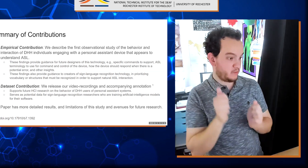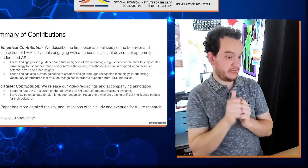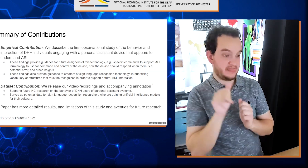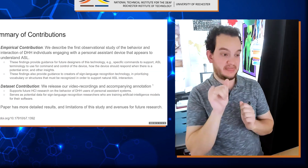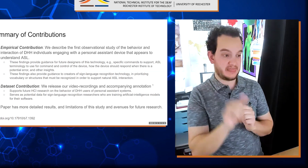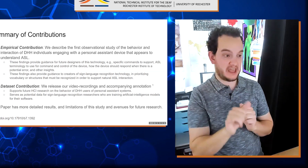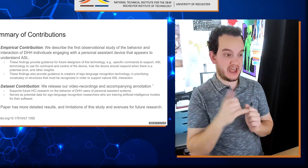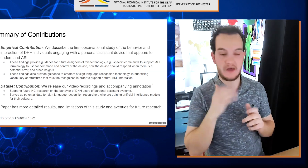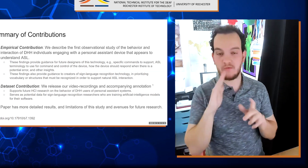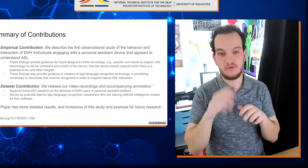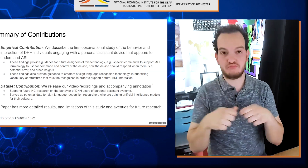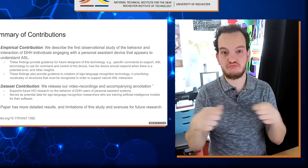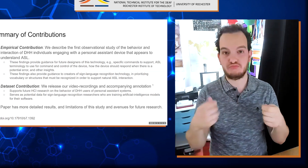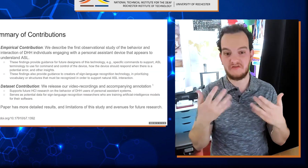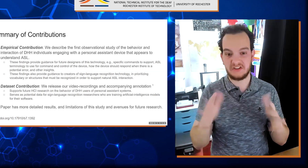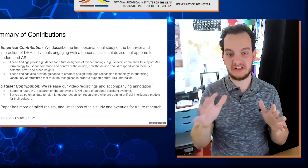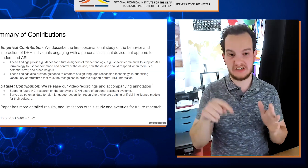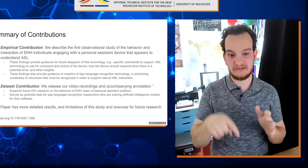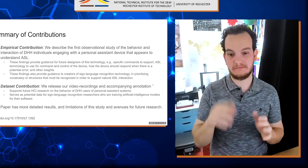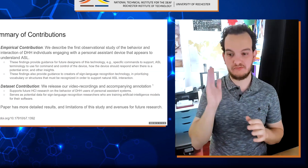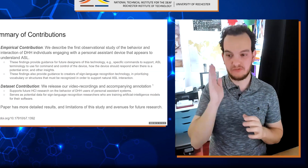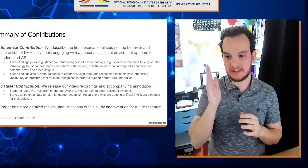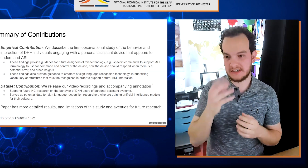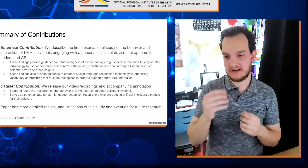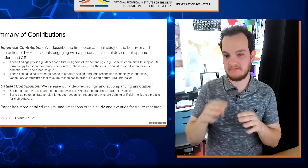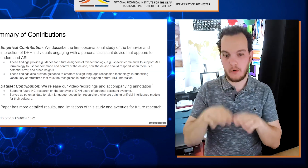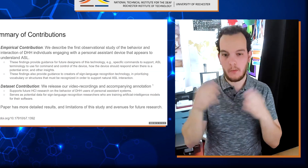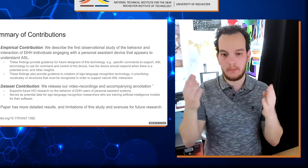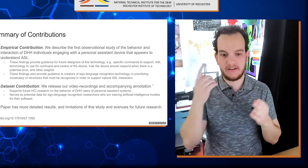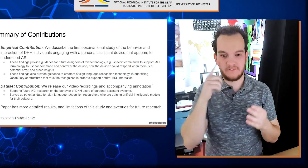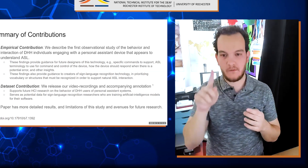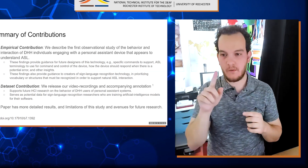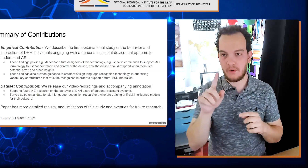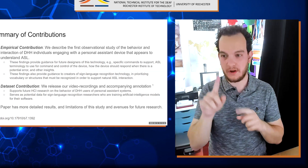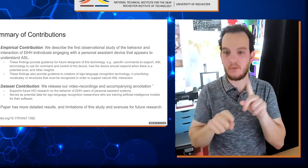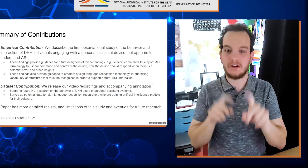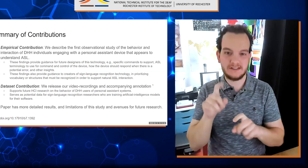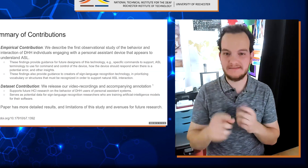but I decided to just show you a little bit here. So I think I will stop at this point,